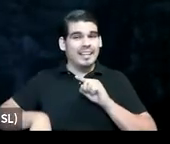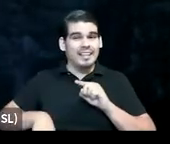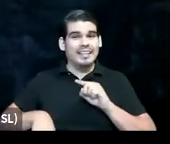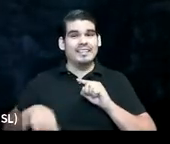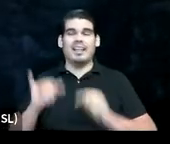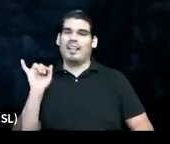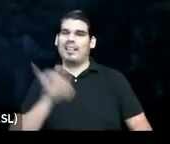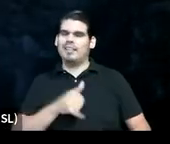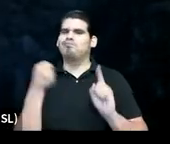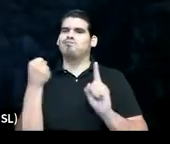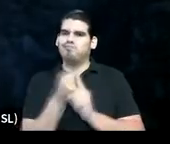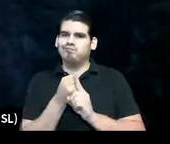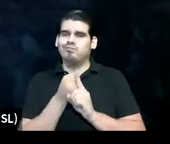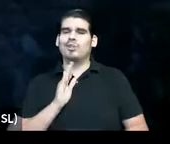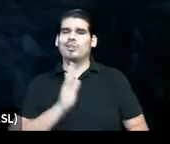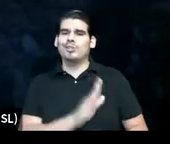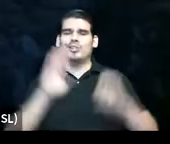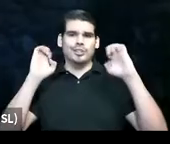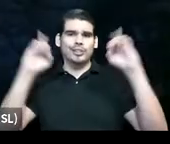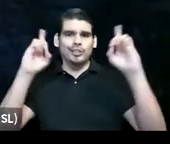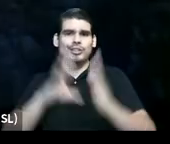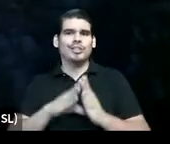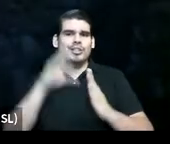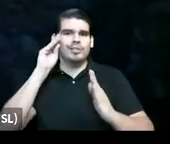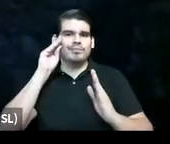The link is in provided below that has like all those details the digital